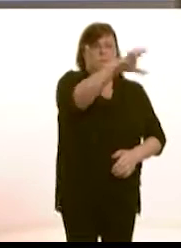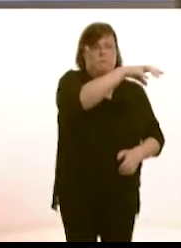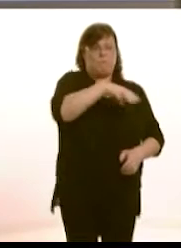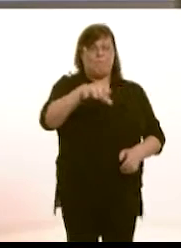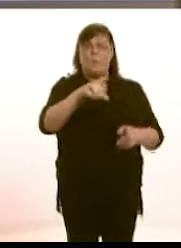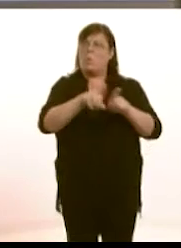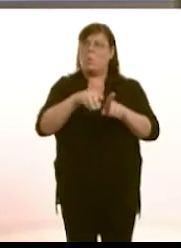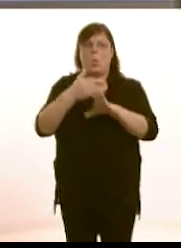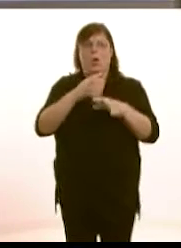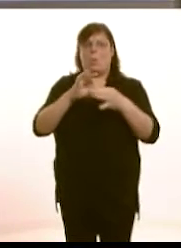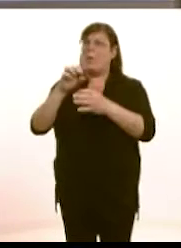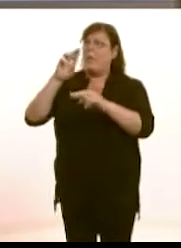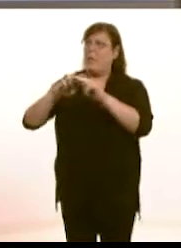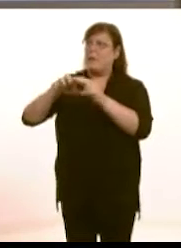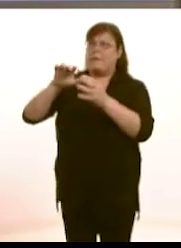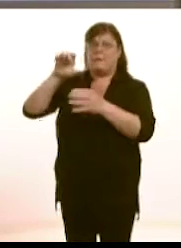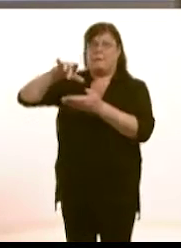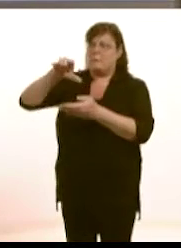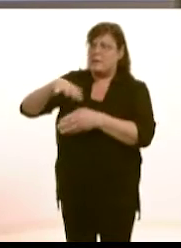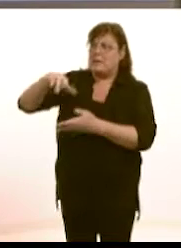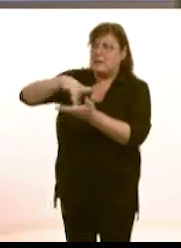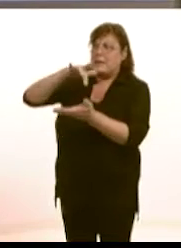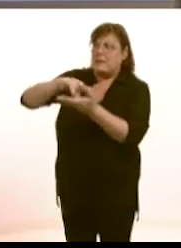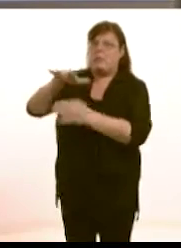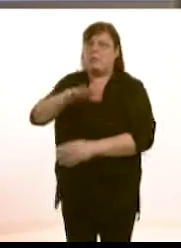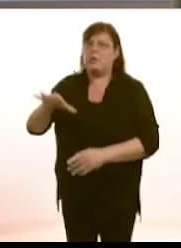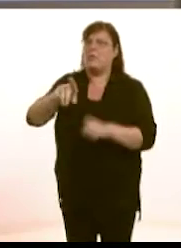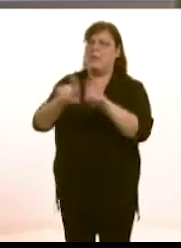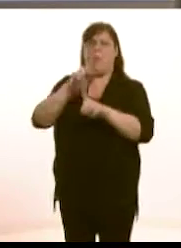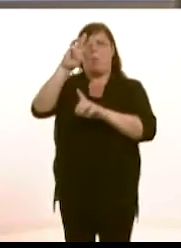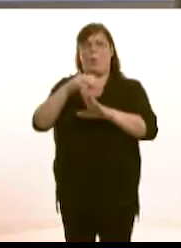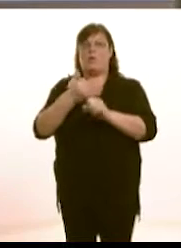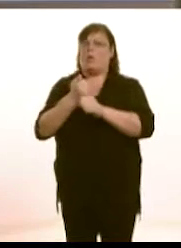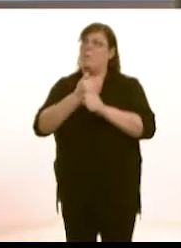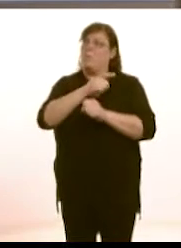with the Cardiff city region and with the Welsh Government, to ensure that the infrastructure